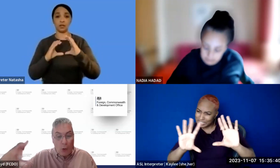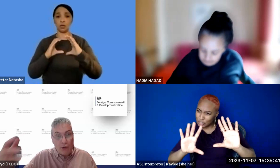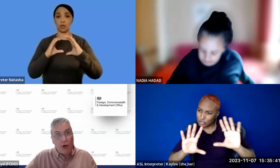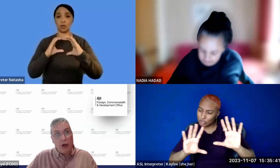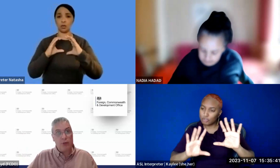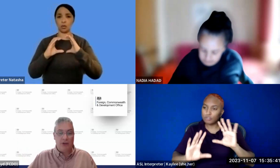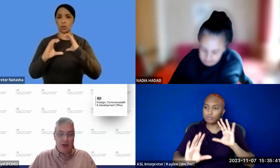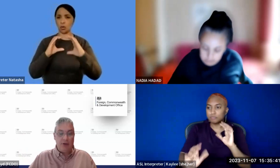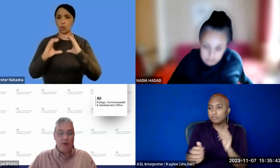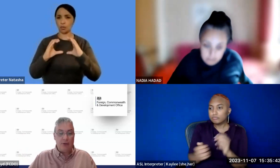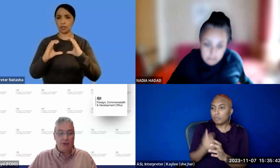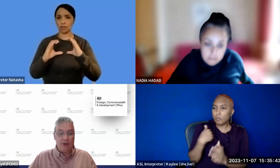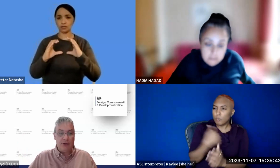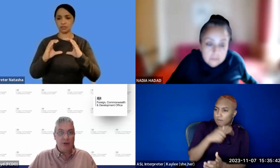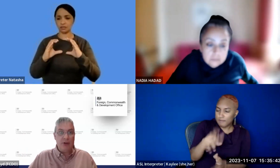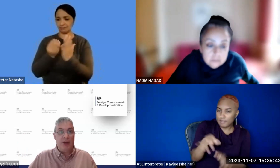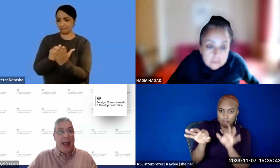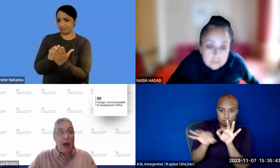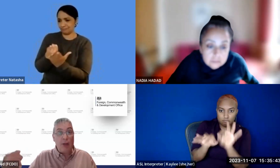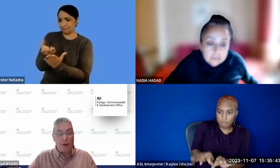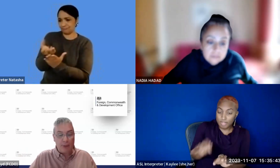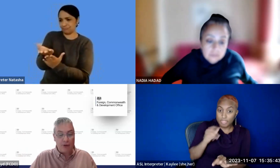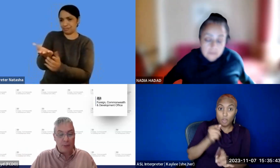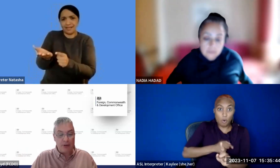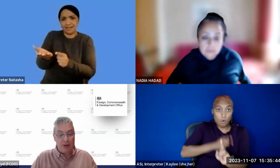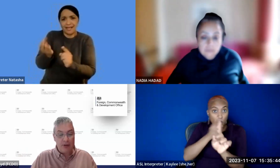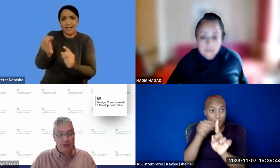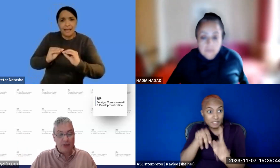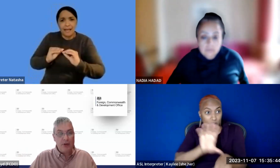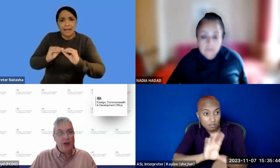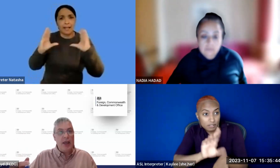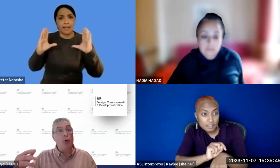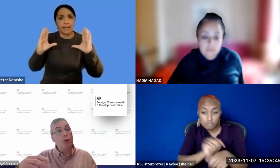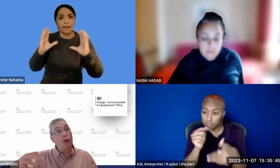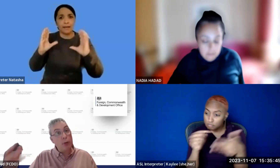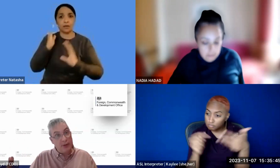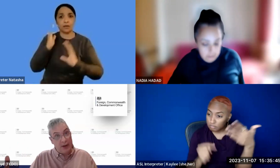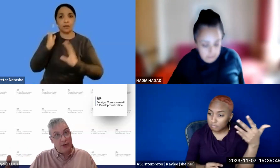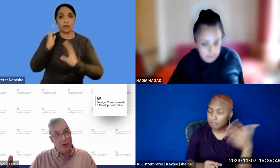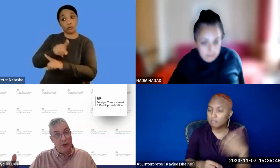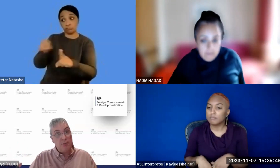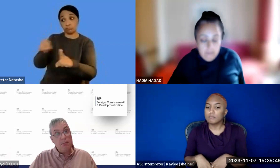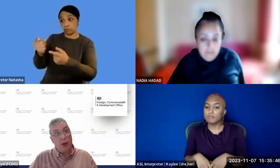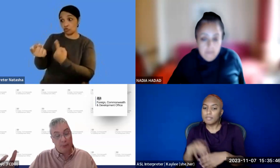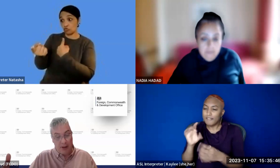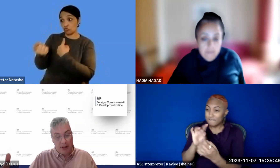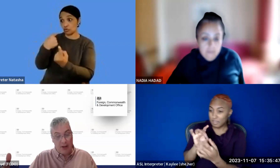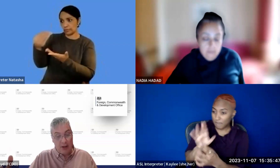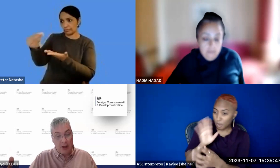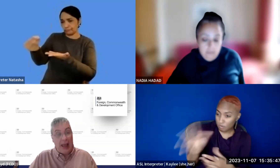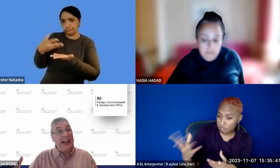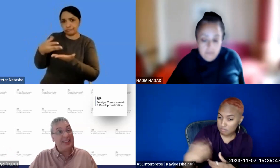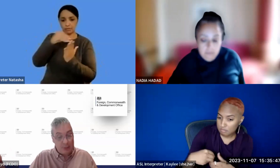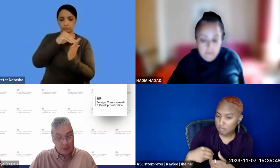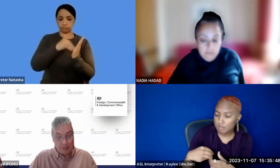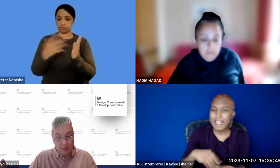what we are trying to achieve and how the responses will be used. And all documentation must be accessible,